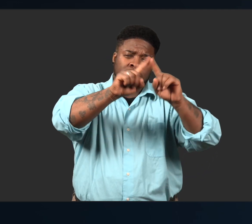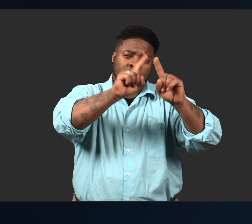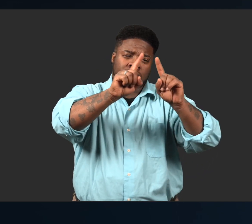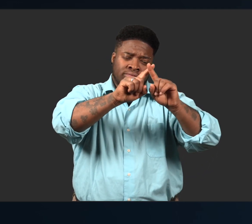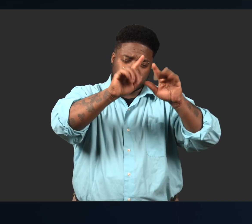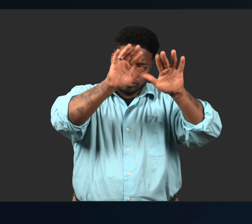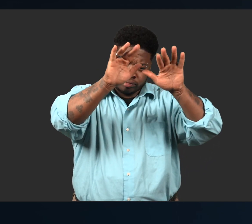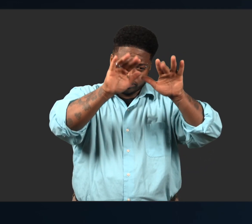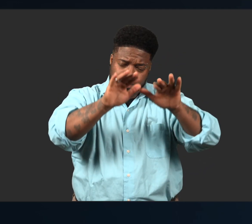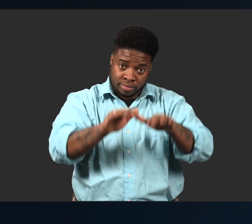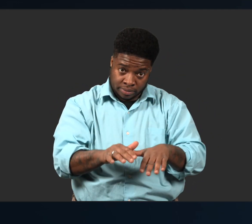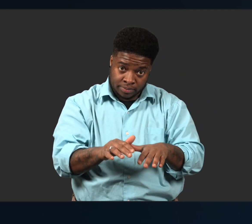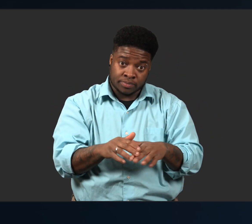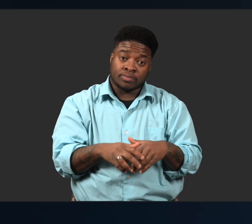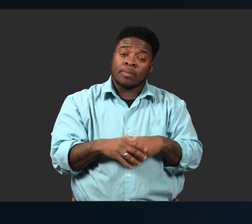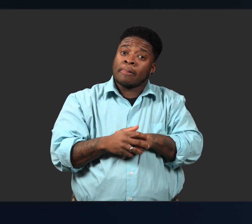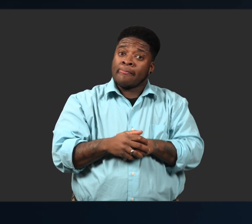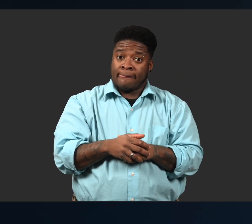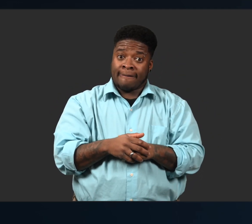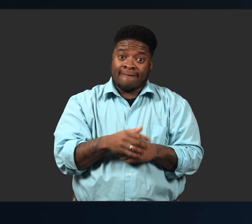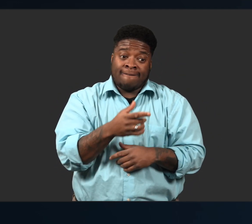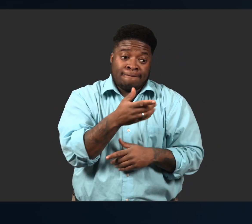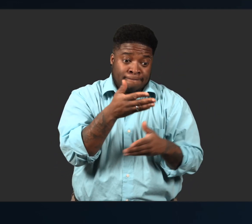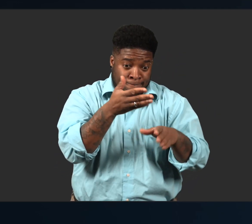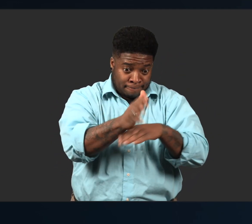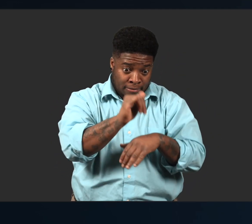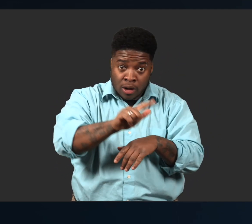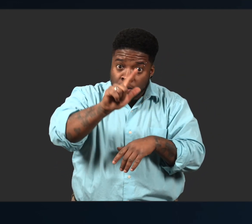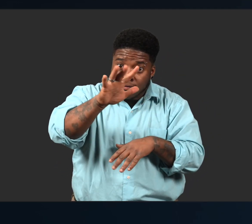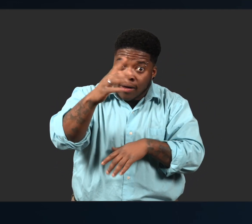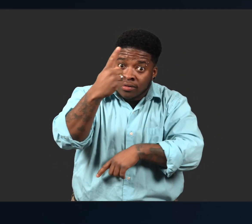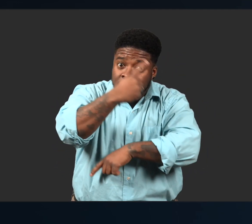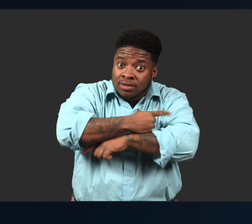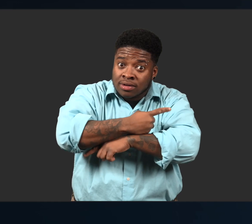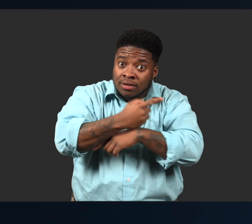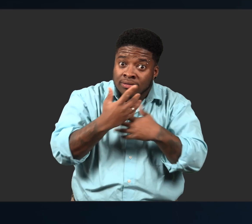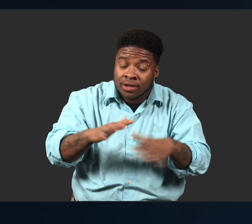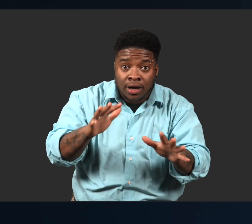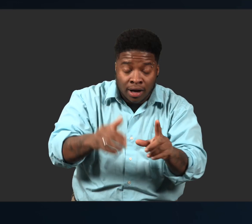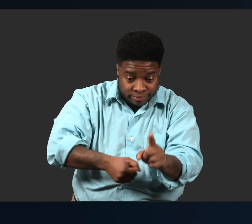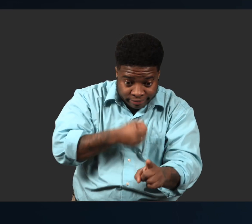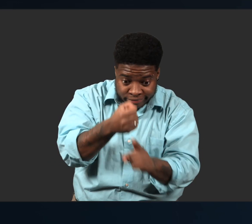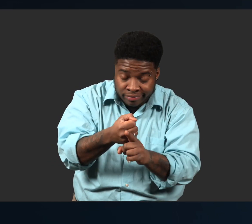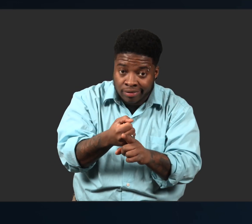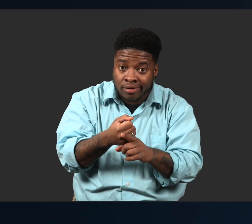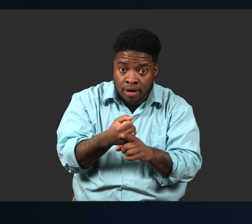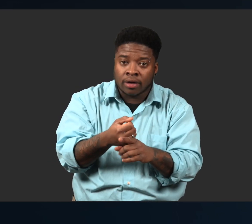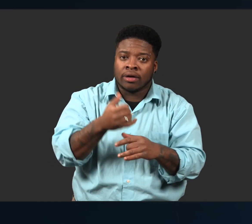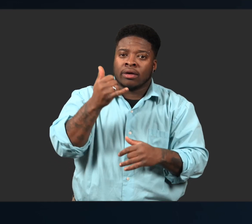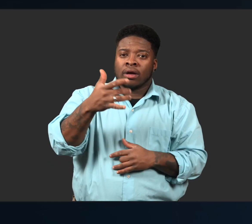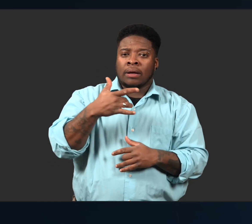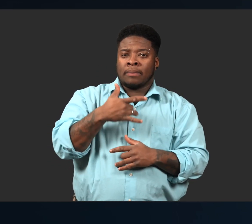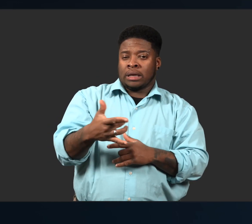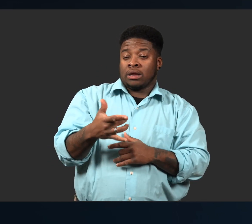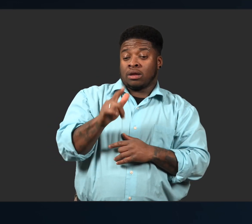Every day is planned in detail and laid out for Bob to see. What happens after that 25 days?